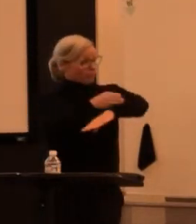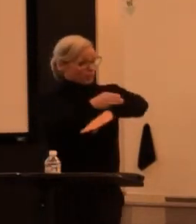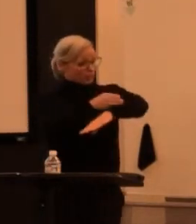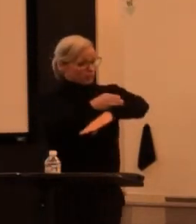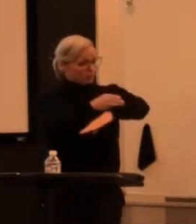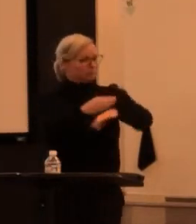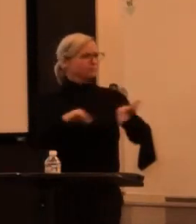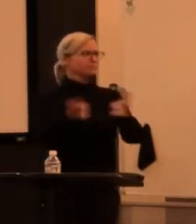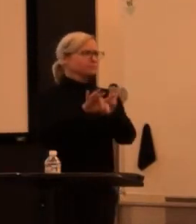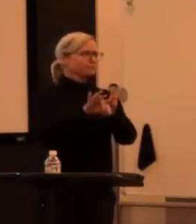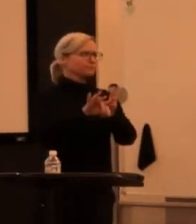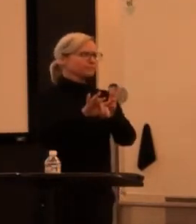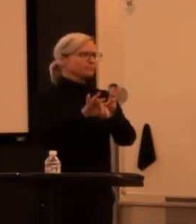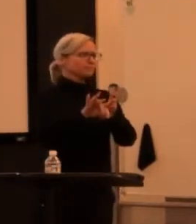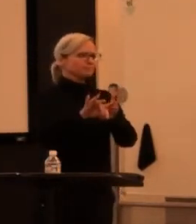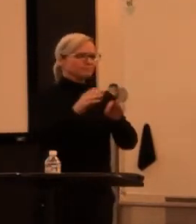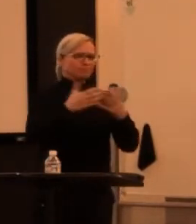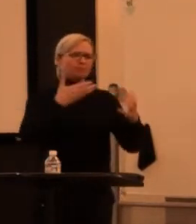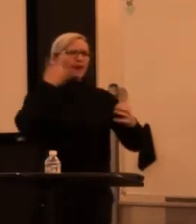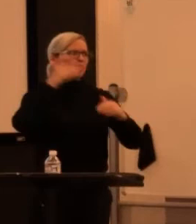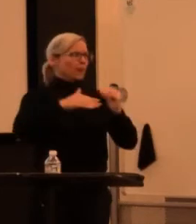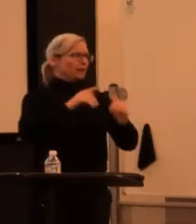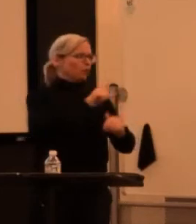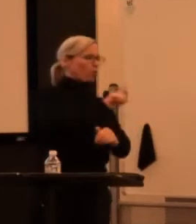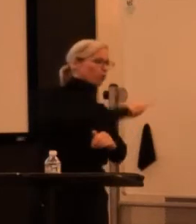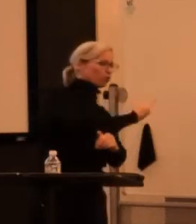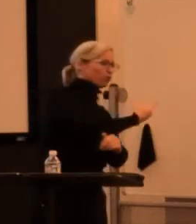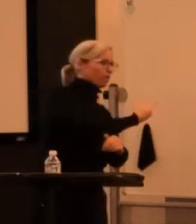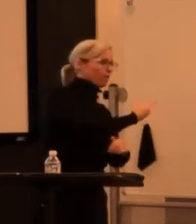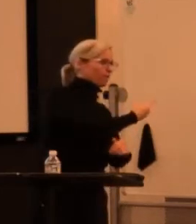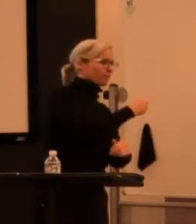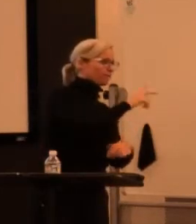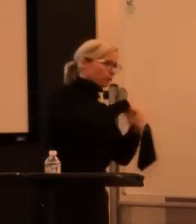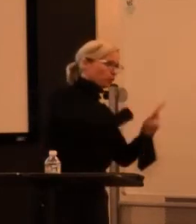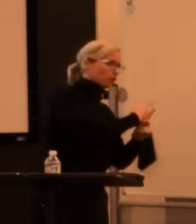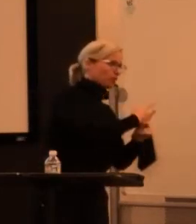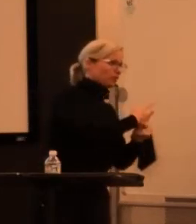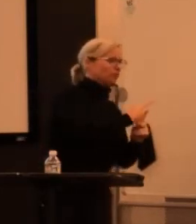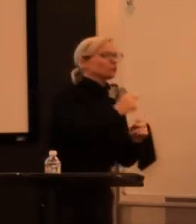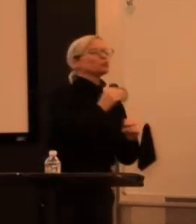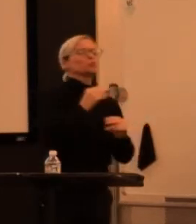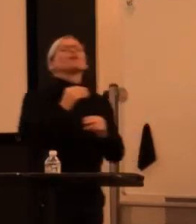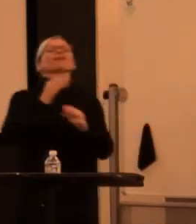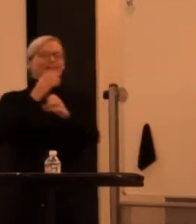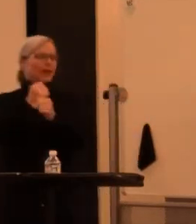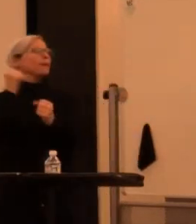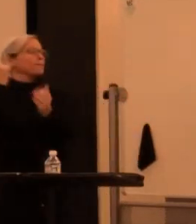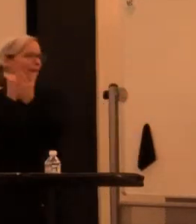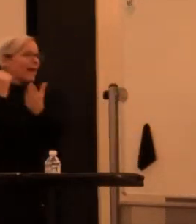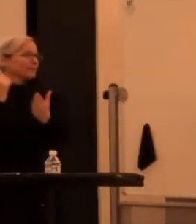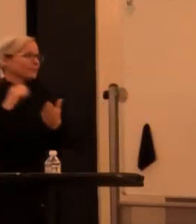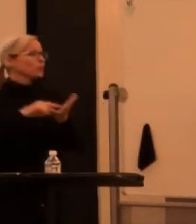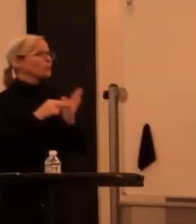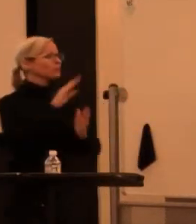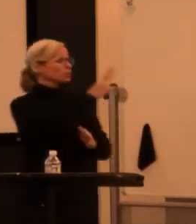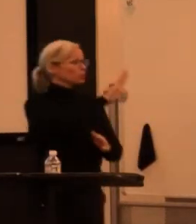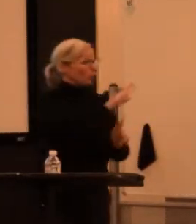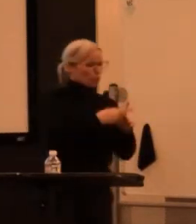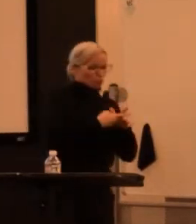over the original version to merit that protection. In other words your own previous work that was made public